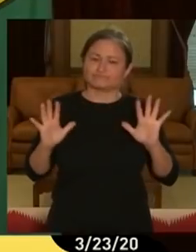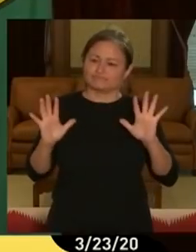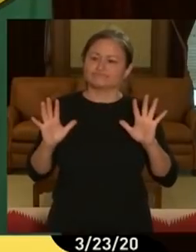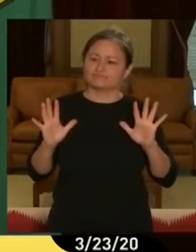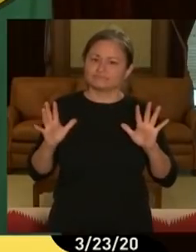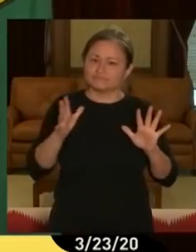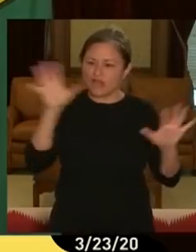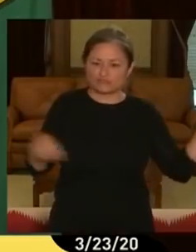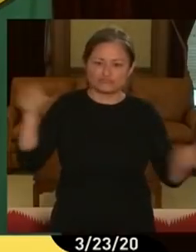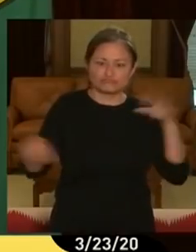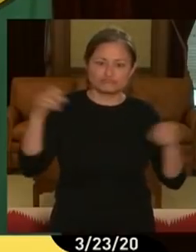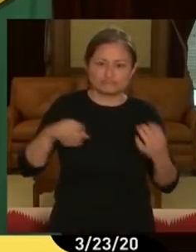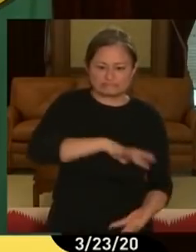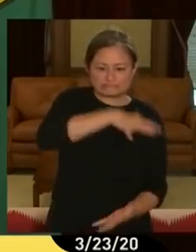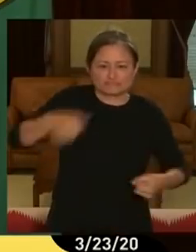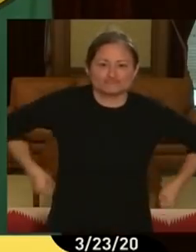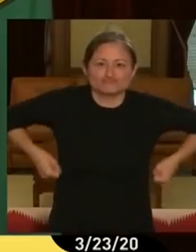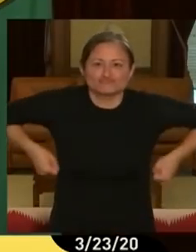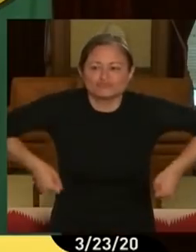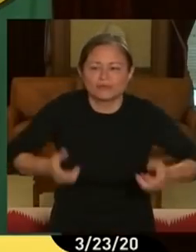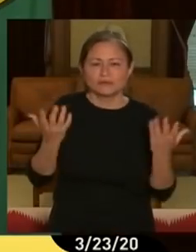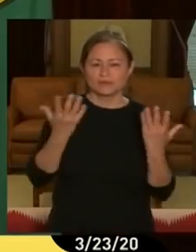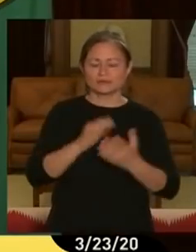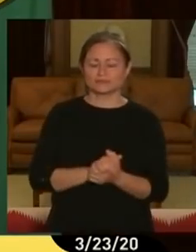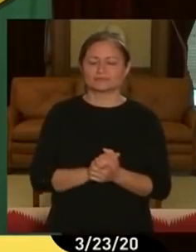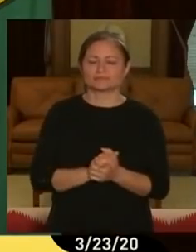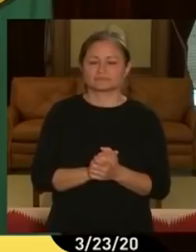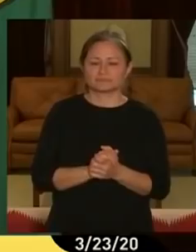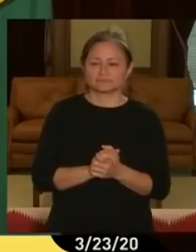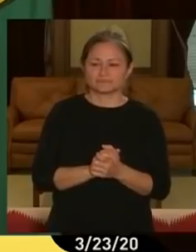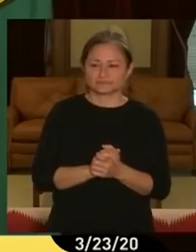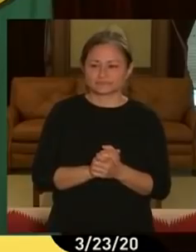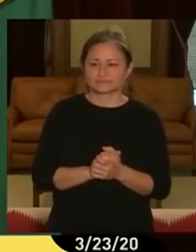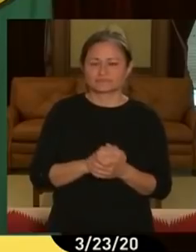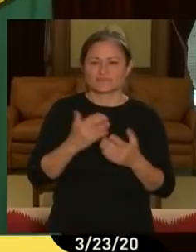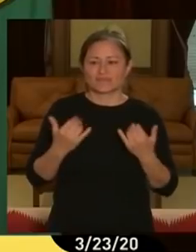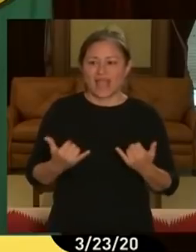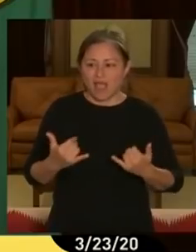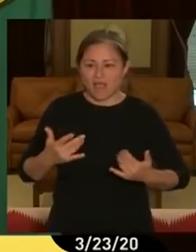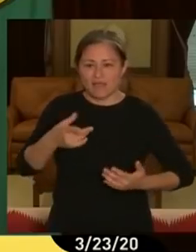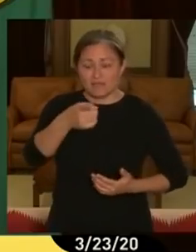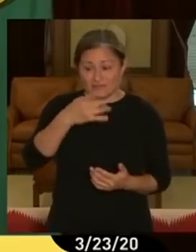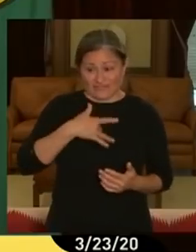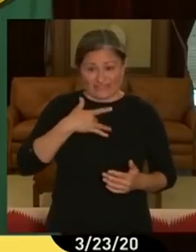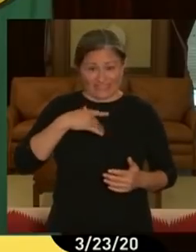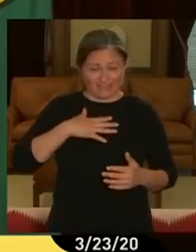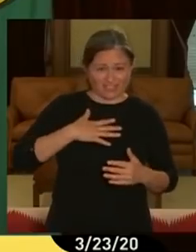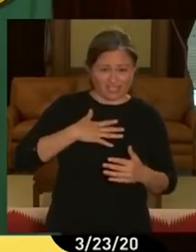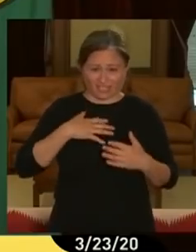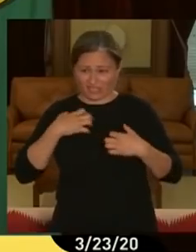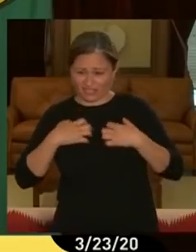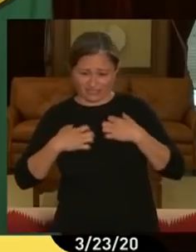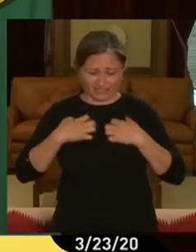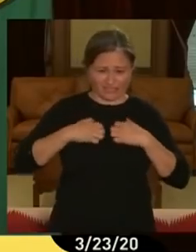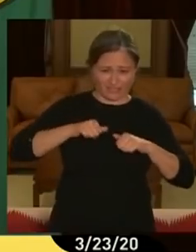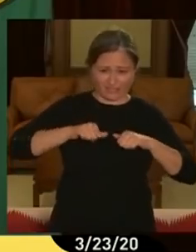GROCERY STORES TO OVERSTOCK. MAINTAIN SHOPPING HABITS, THERE IS REALLY NOT GOING TO BE ANY EMPTY SHELVES. WE FEEL GOOD ABOUT THIS.